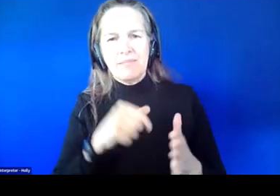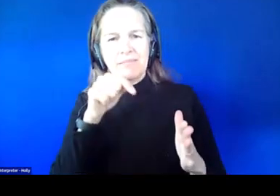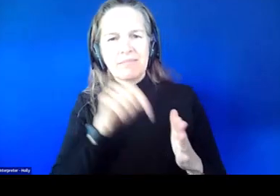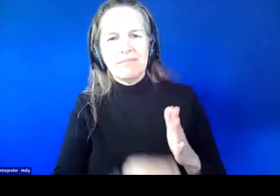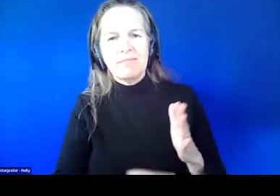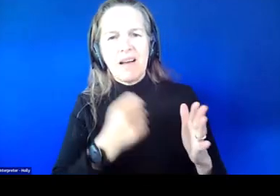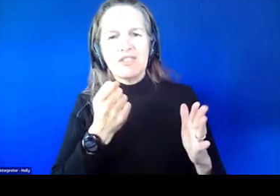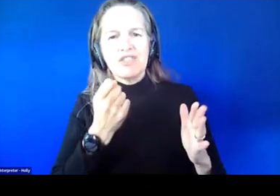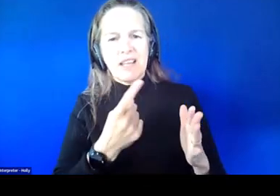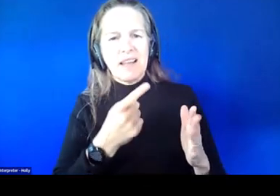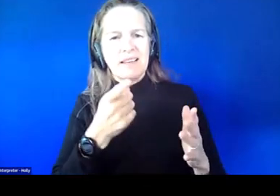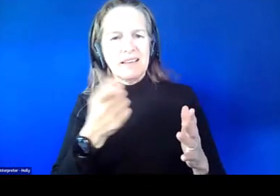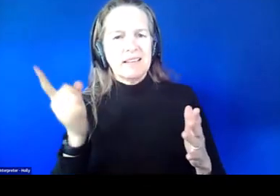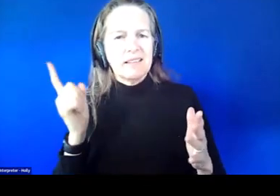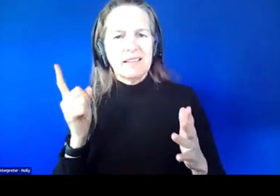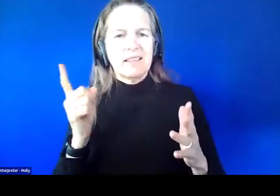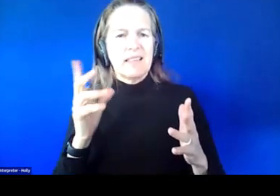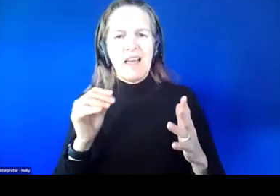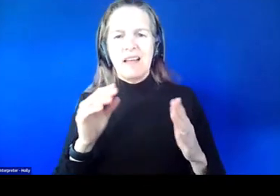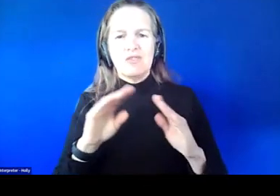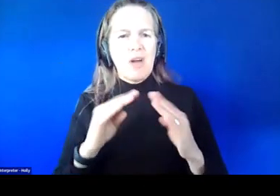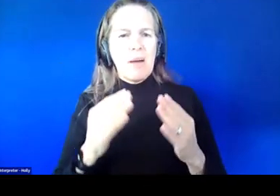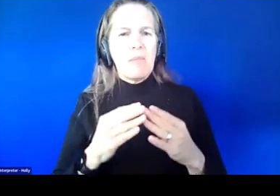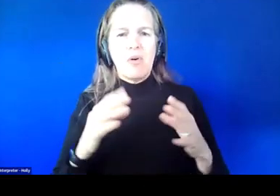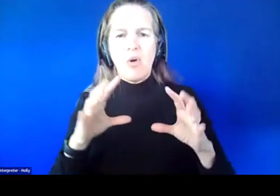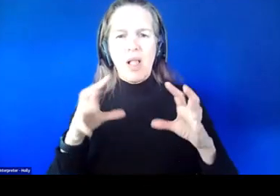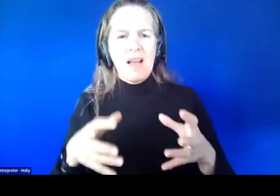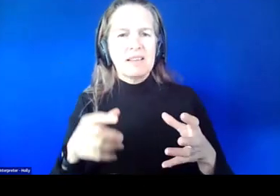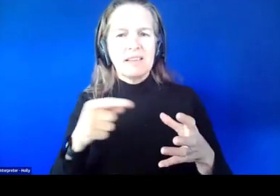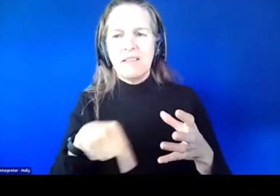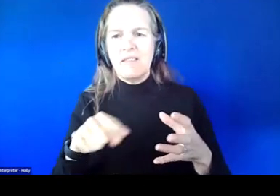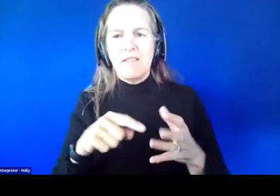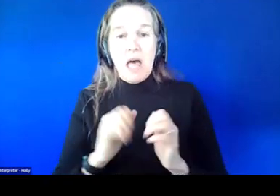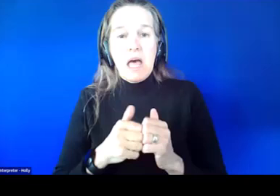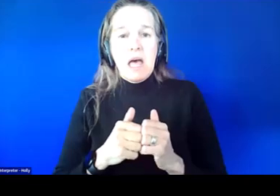collective and how we can be utilized to support their